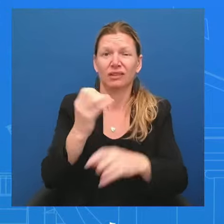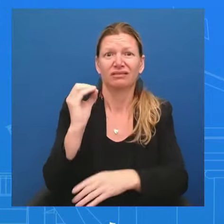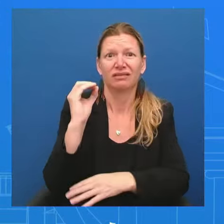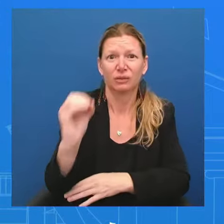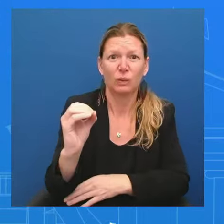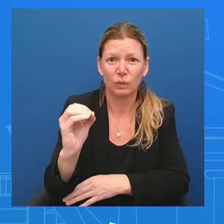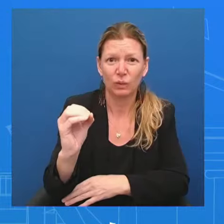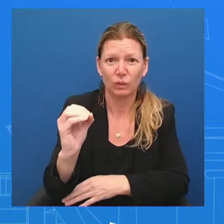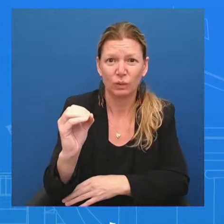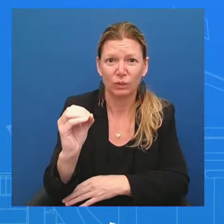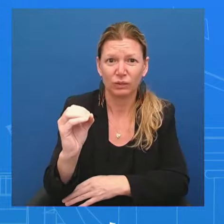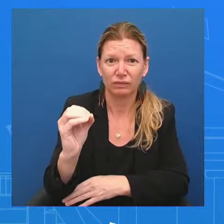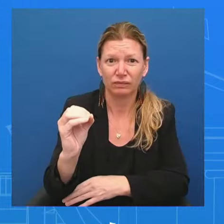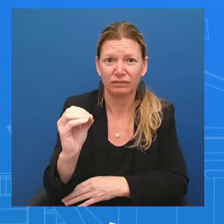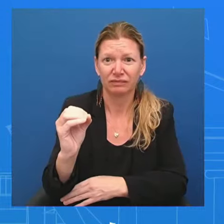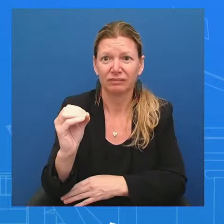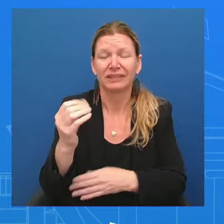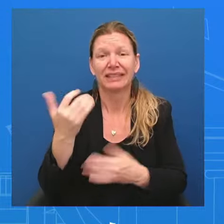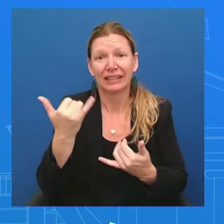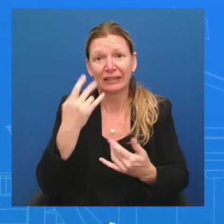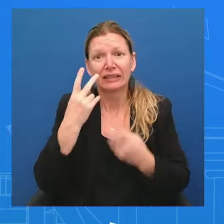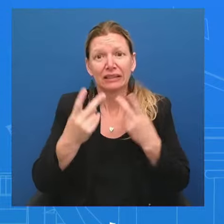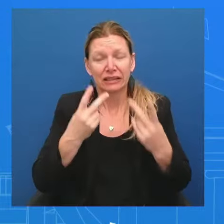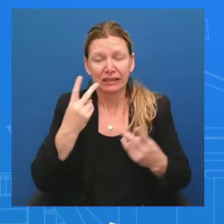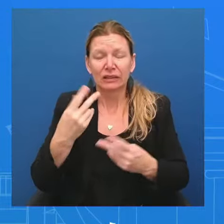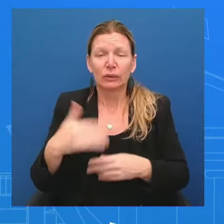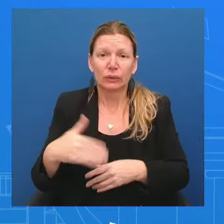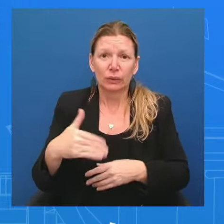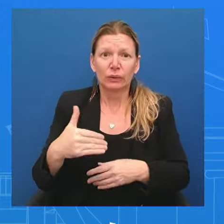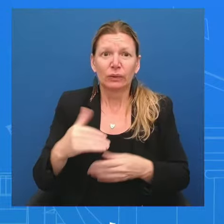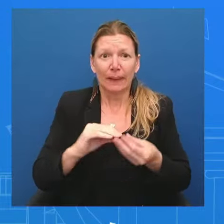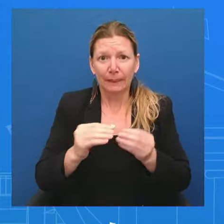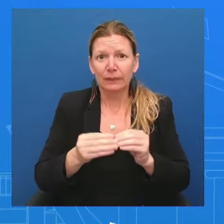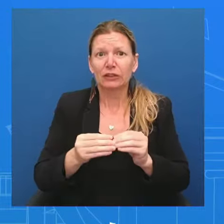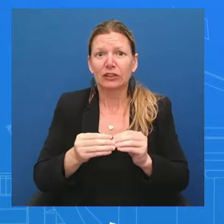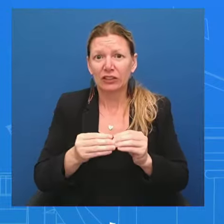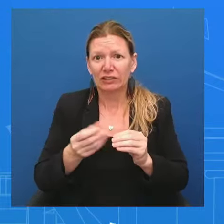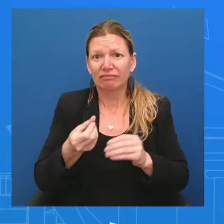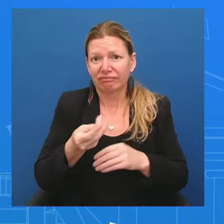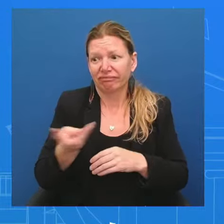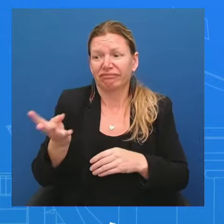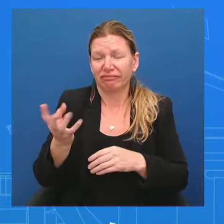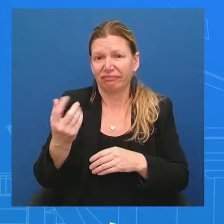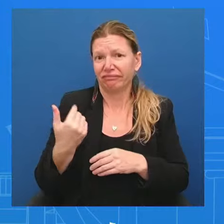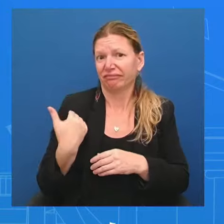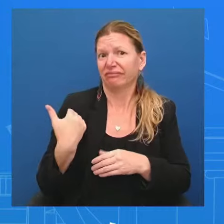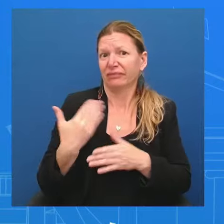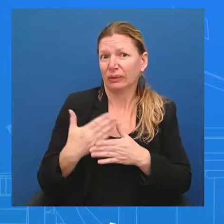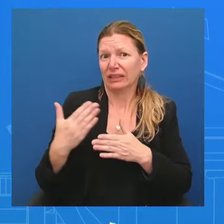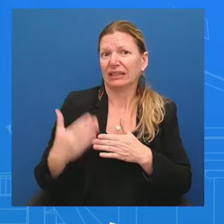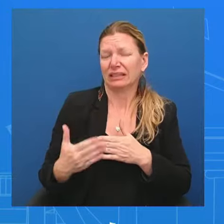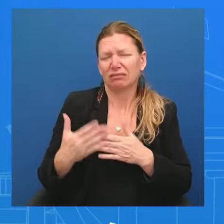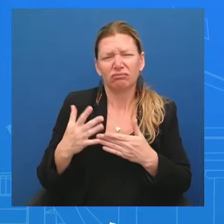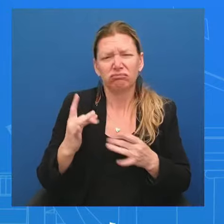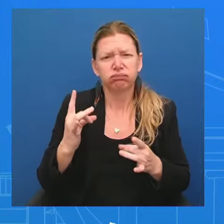or so that we know of at least from this strike alone. That's horrific. That's terrible. We don't want to see that. The answer should be zero.